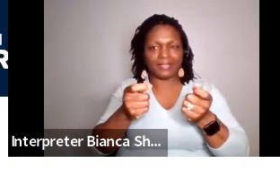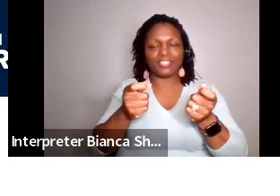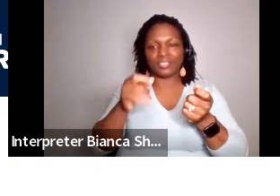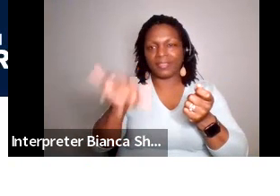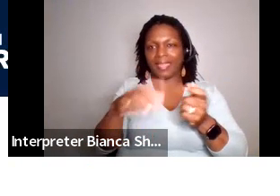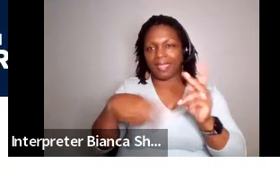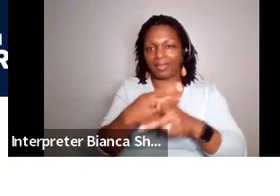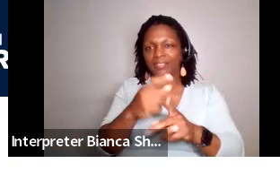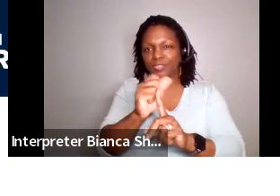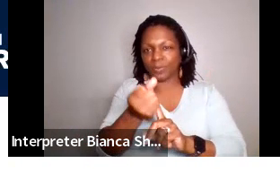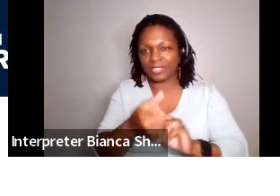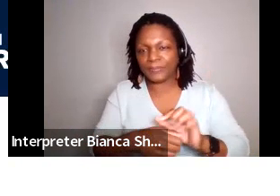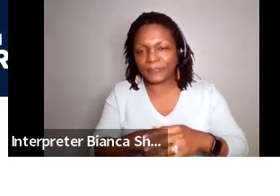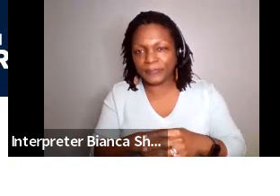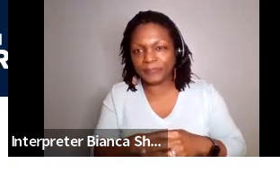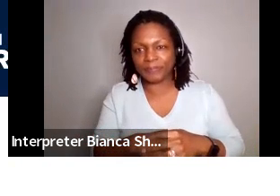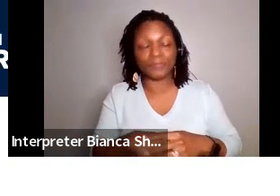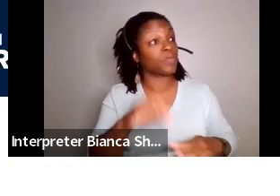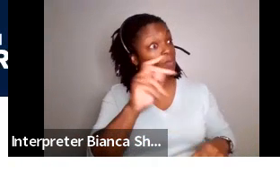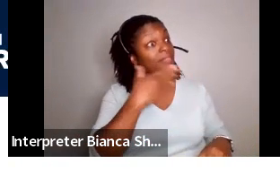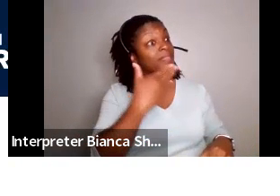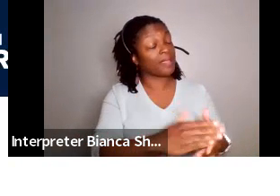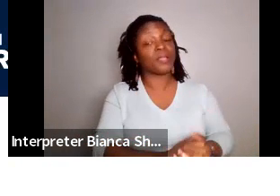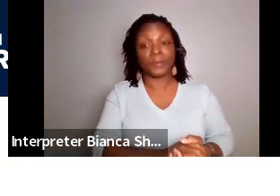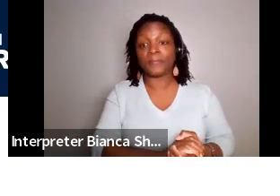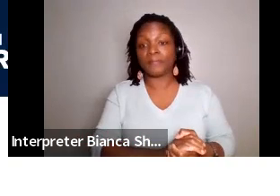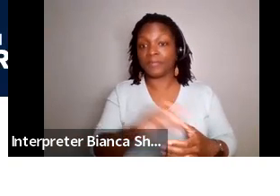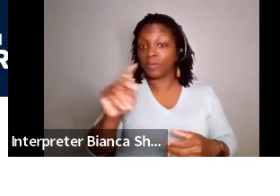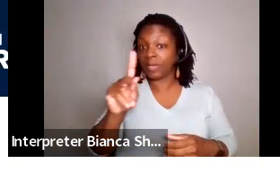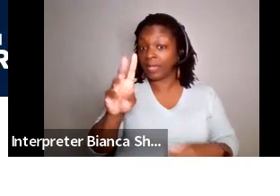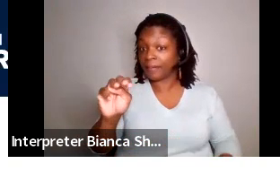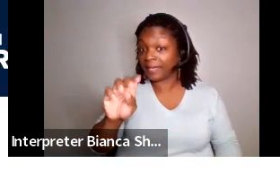Sorry guys, i'm mindy shall go into this This group, too.